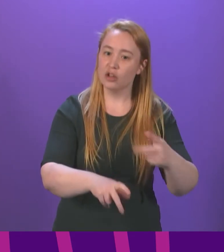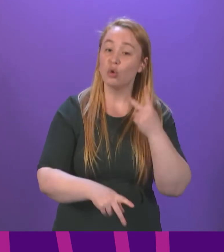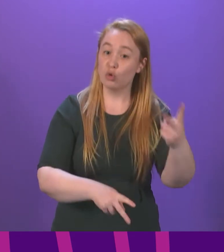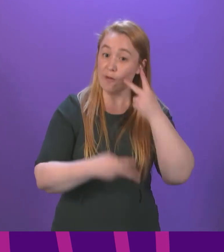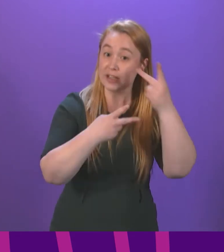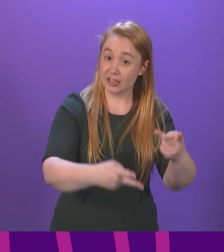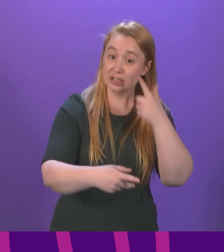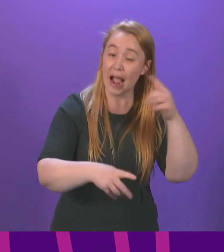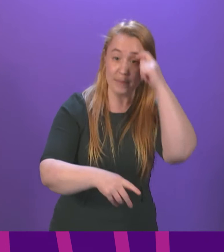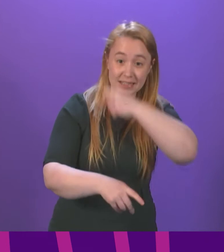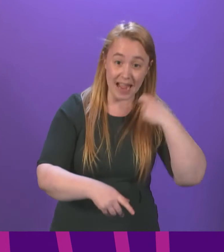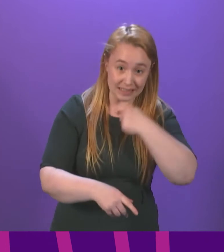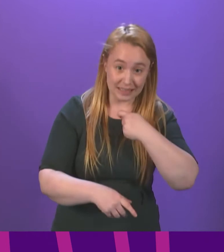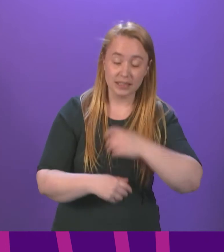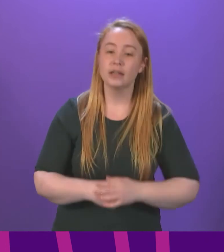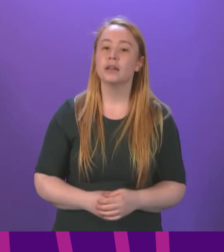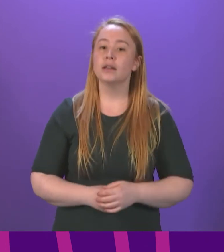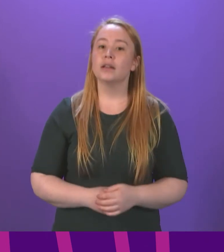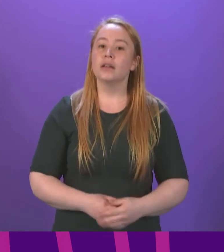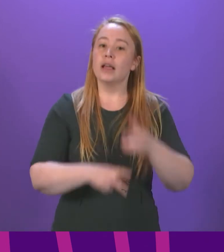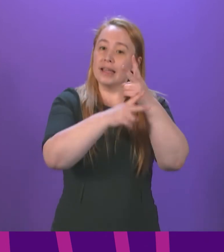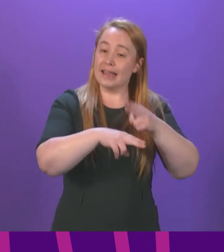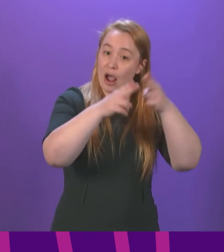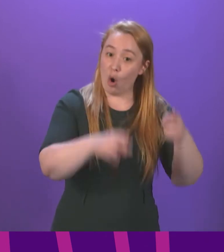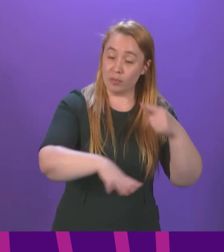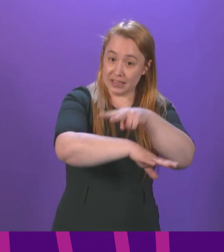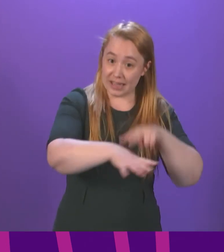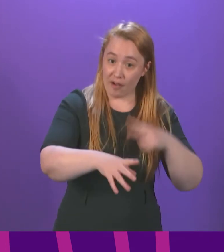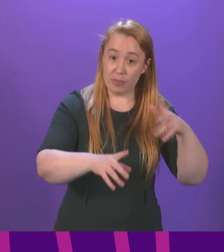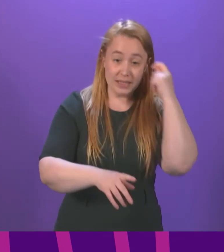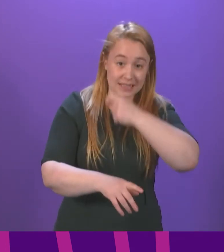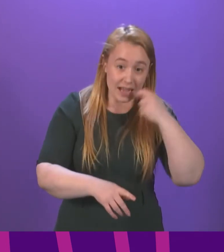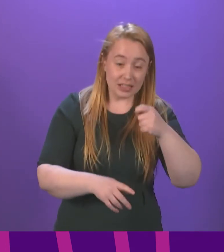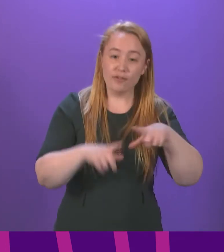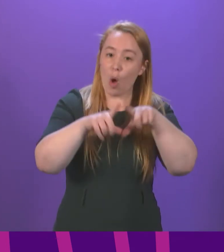PCR testing of care home staff by providing additional lateral flow testing. We have also